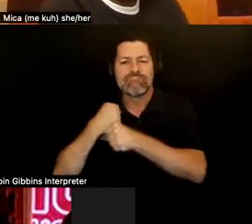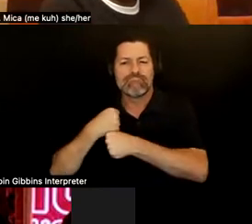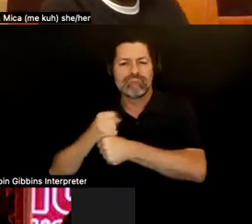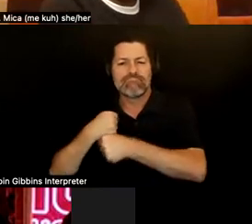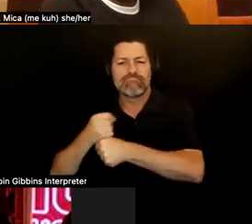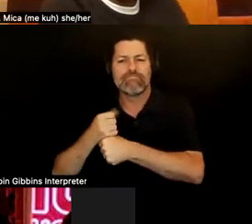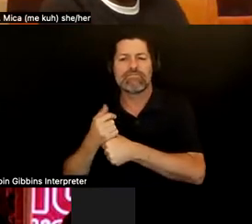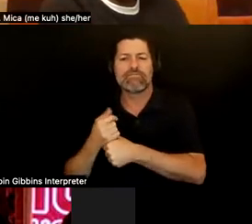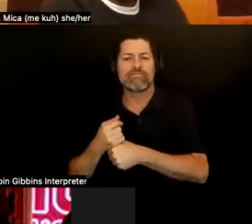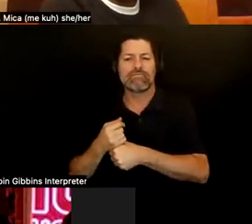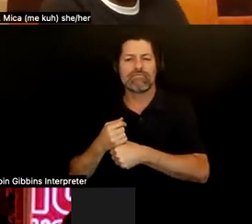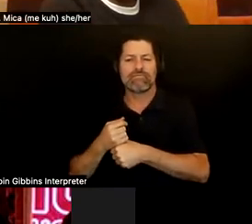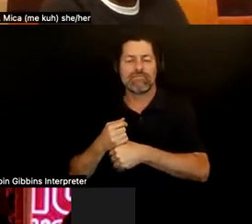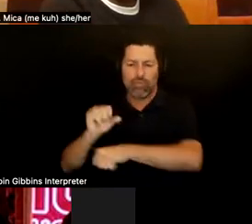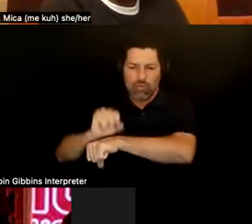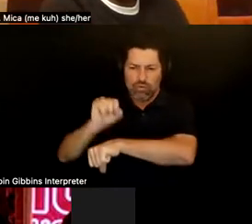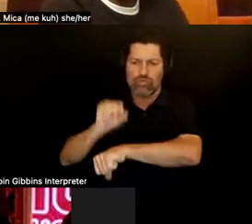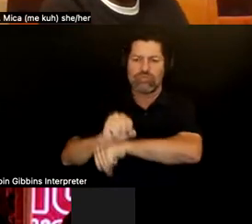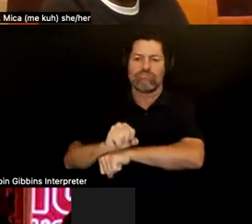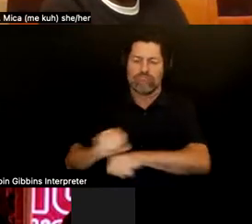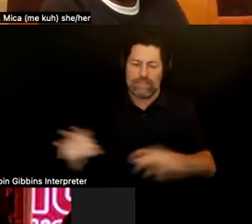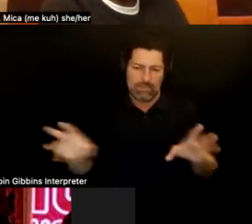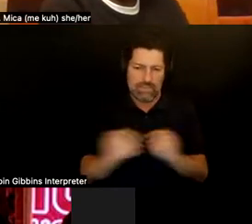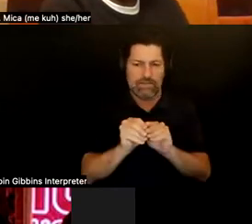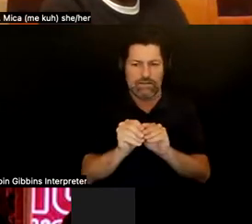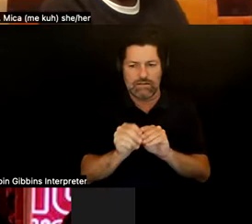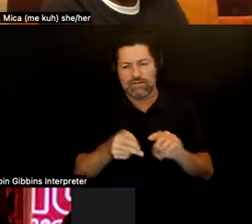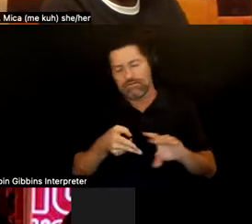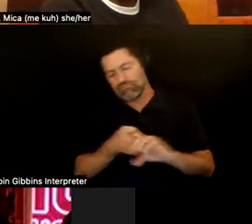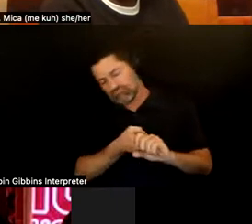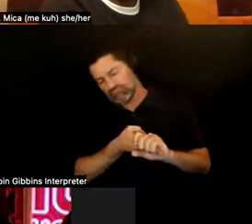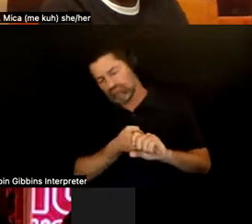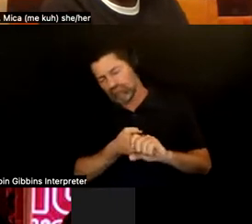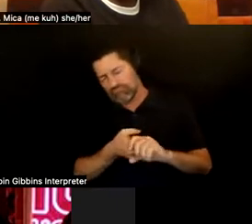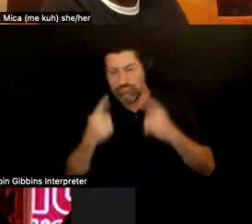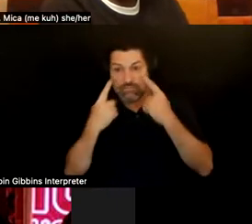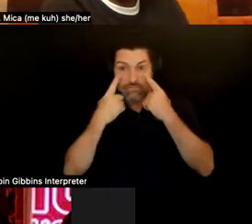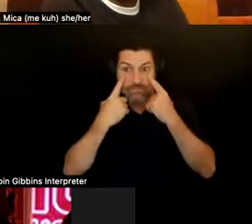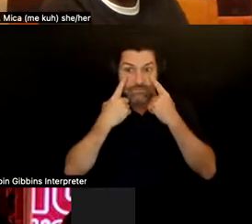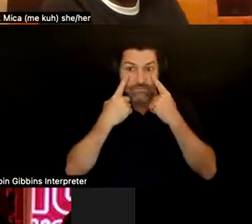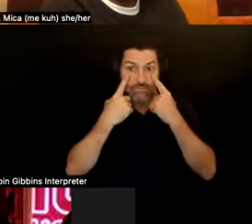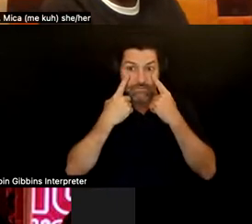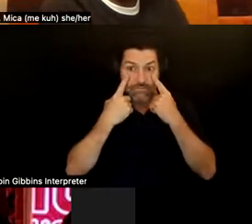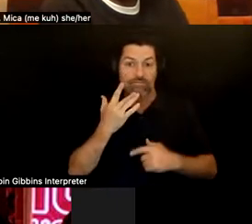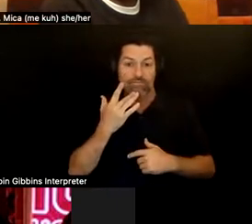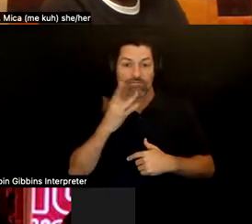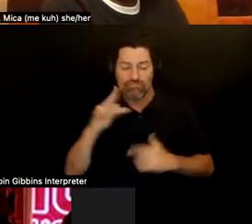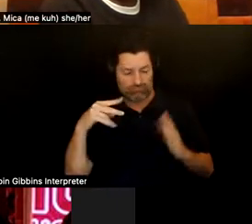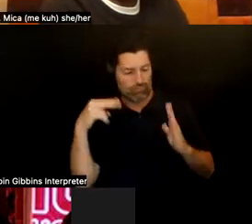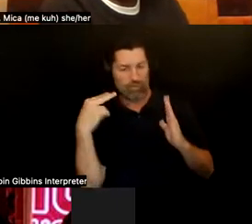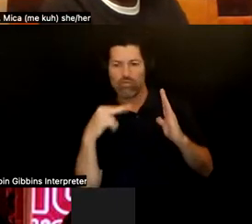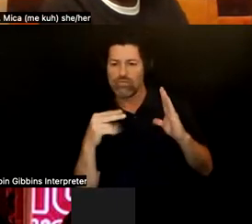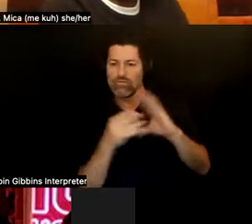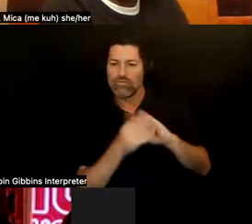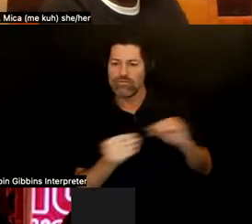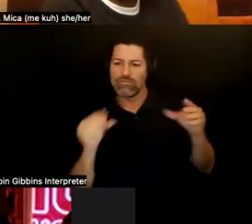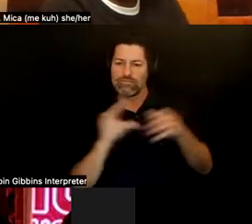to meetings, to sleep, to our eyes, which fortunately read hagadas and sea mountains